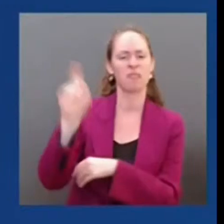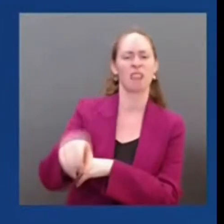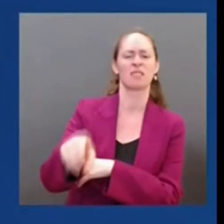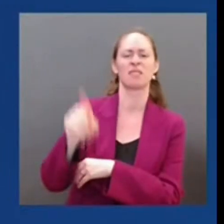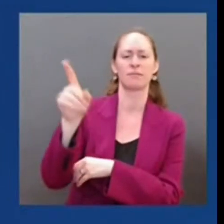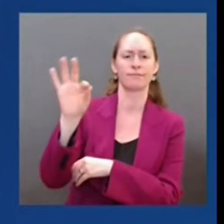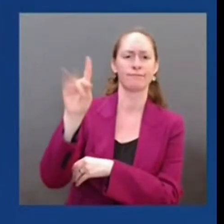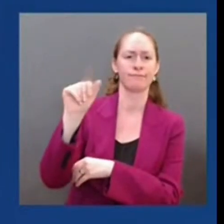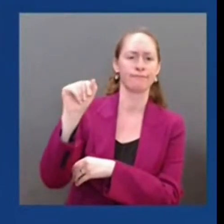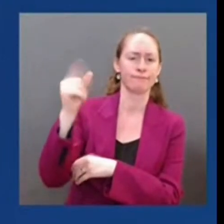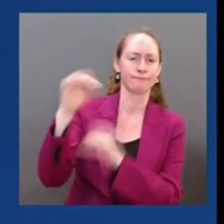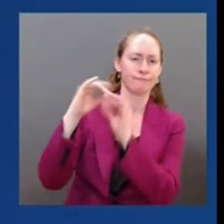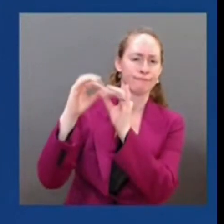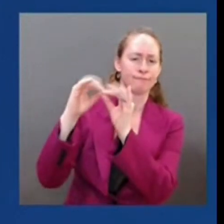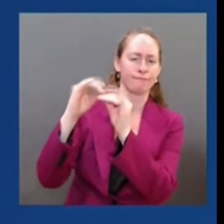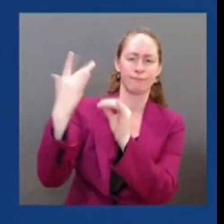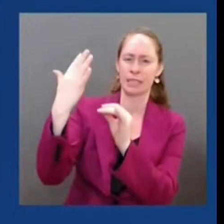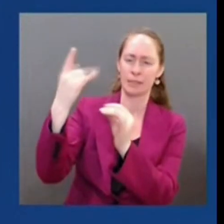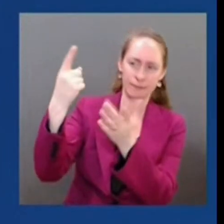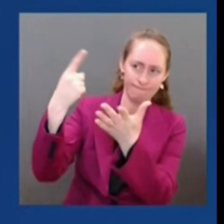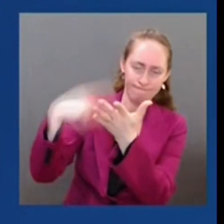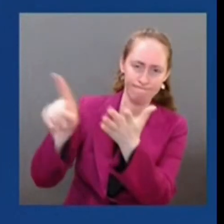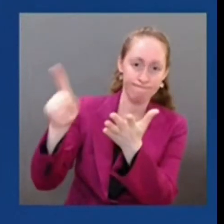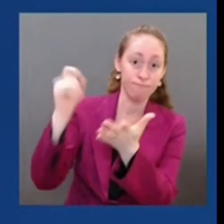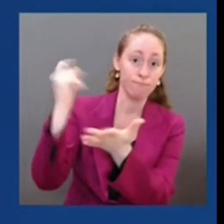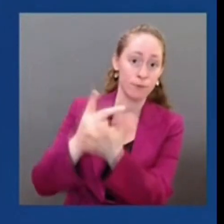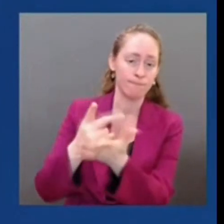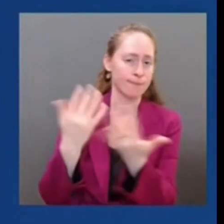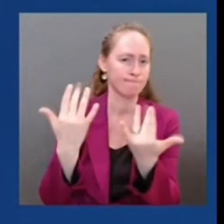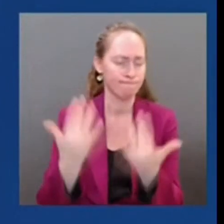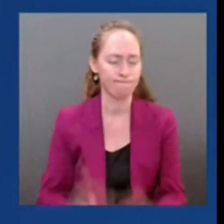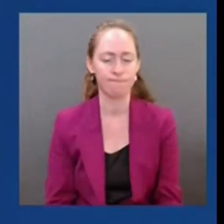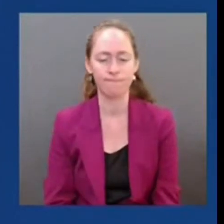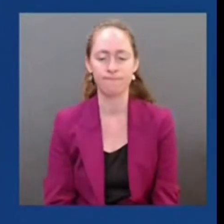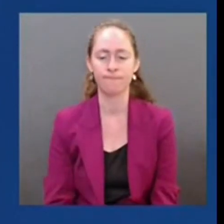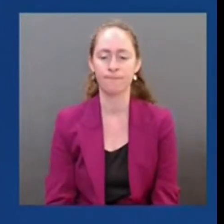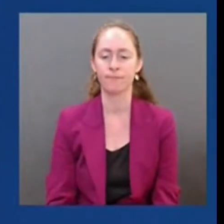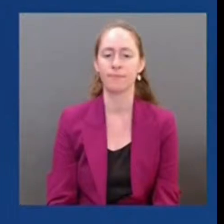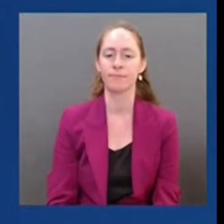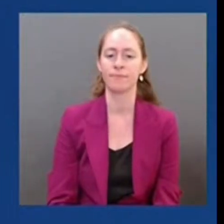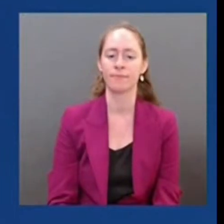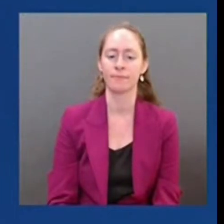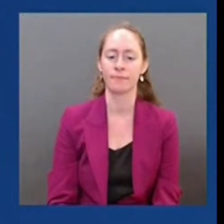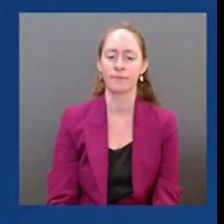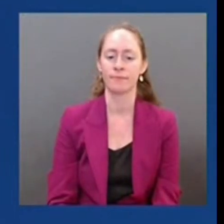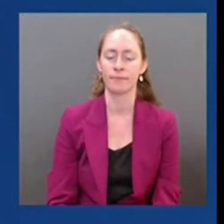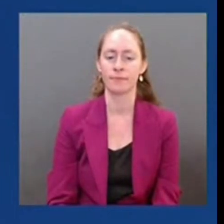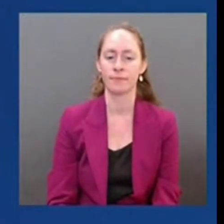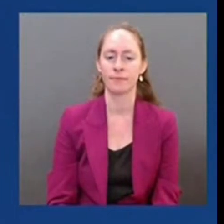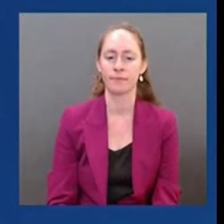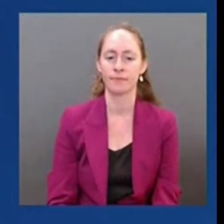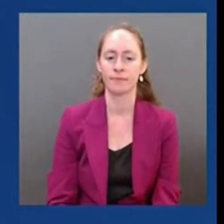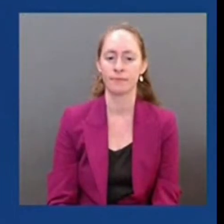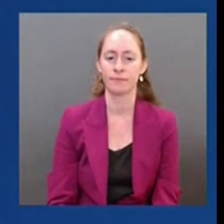OM THE FDA, AND WE ARE IN CONVERSATIONS THERE AS WELL.